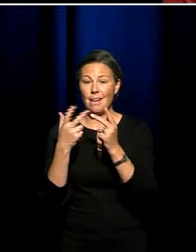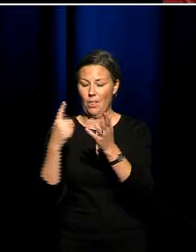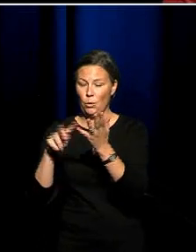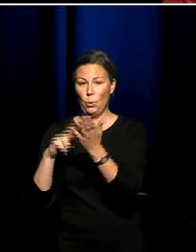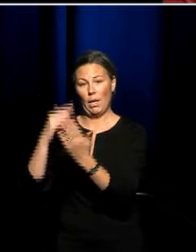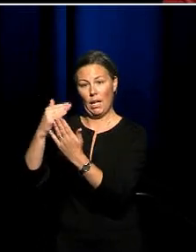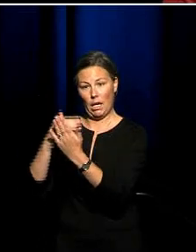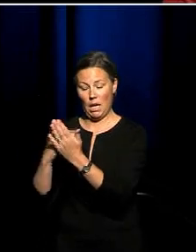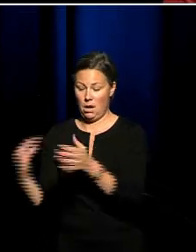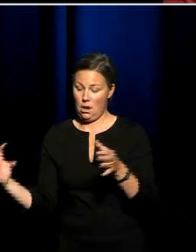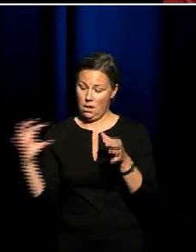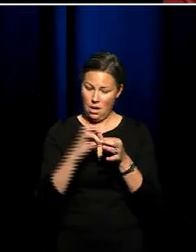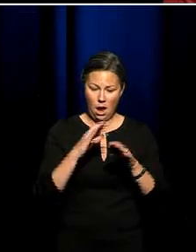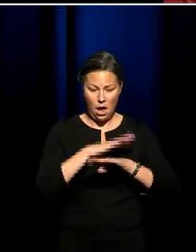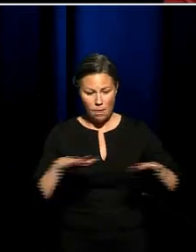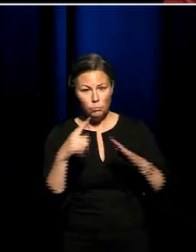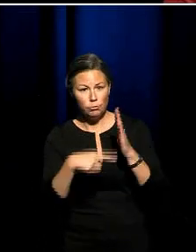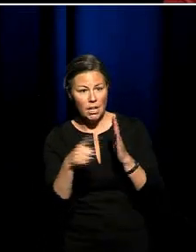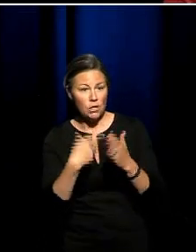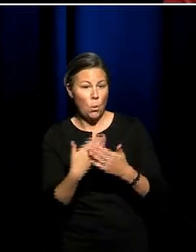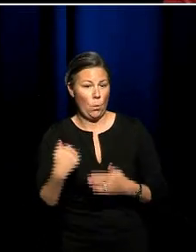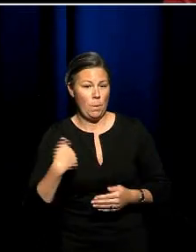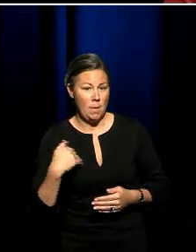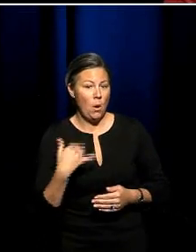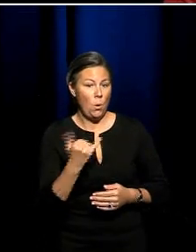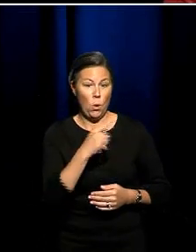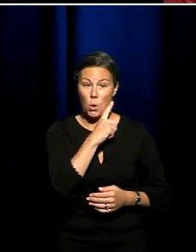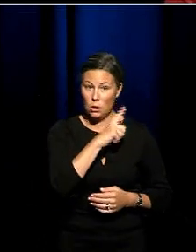important for girls and women with disability. Thirdly, the International